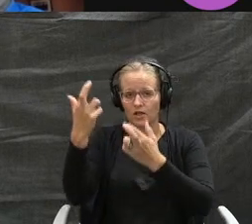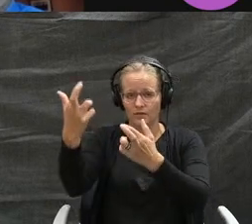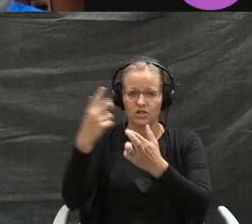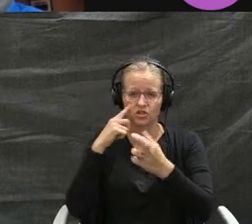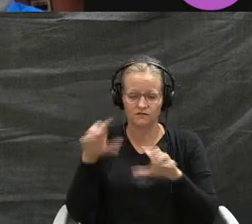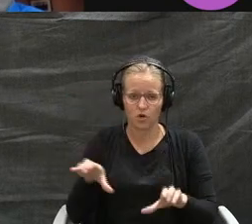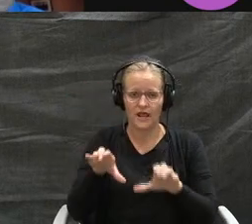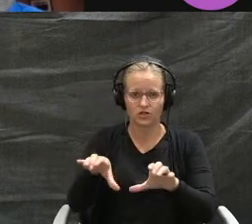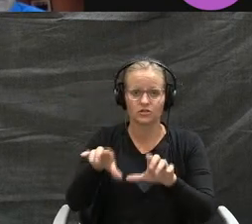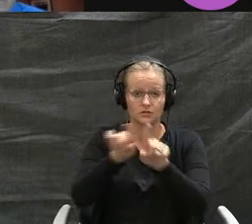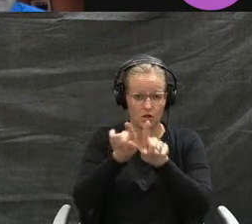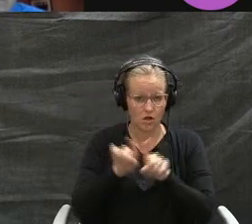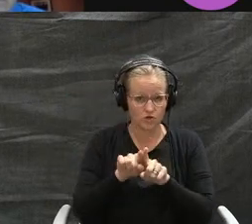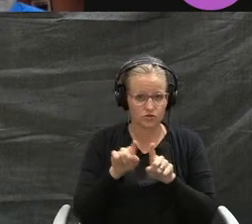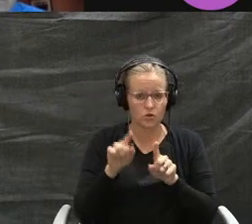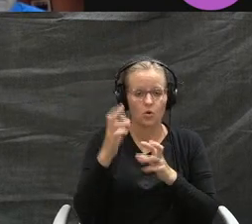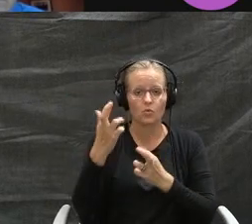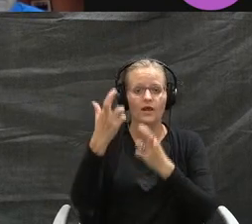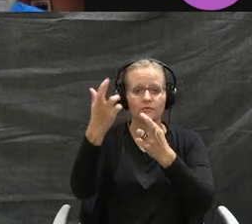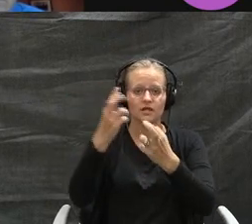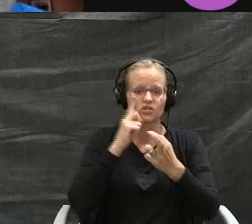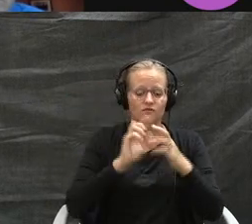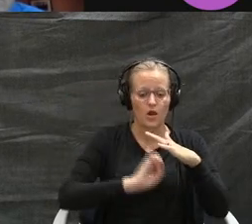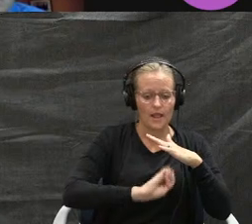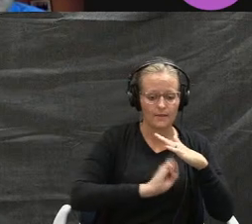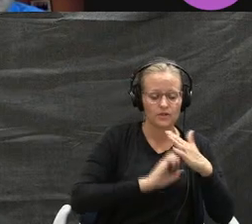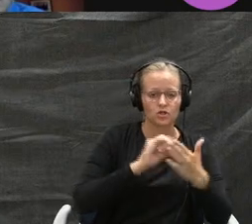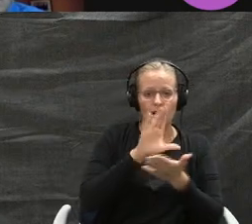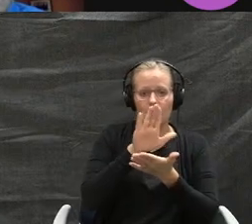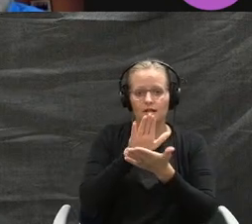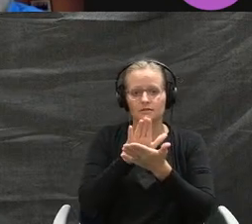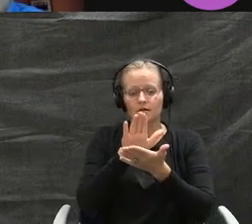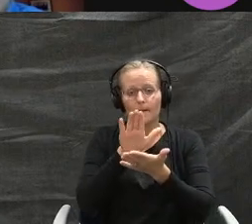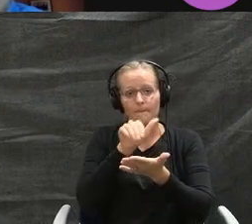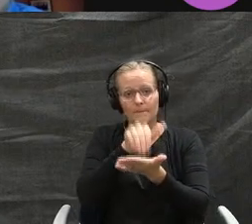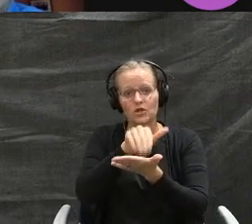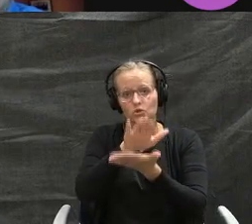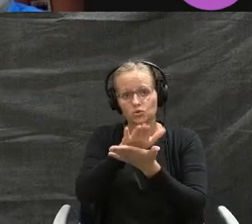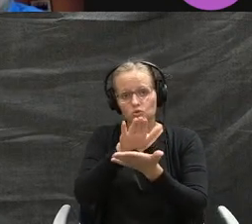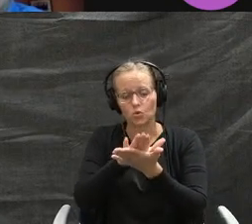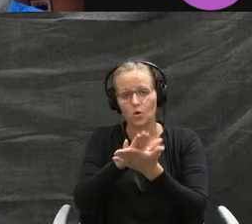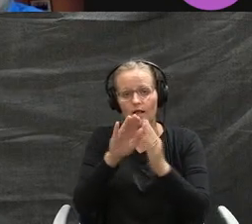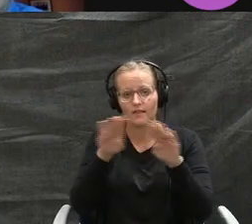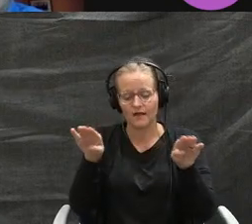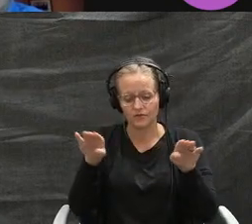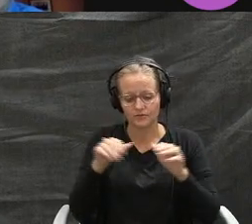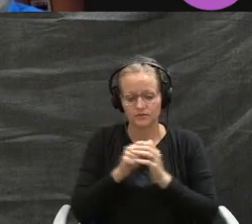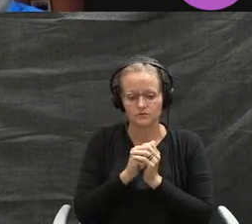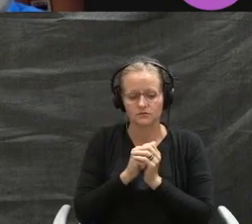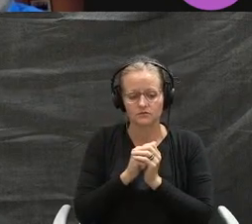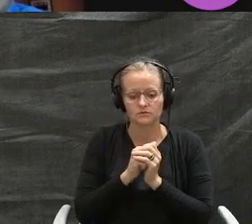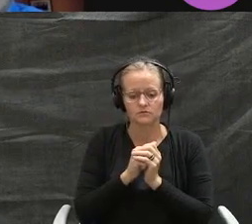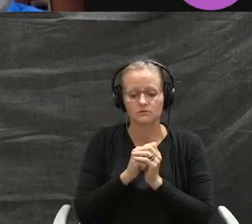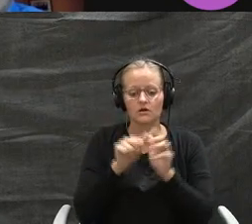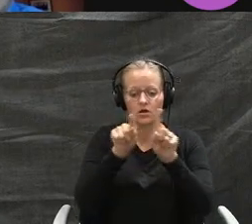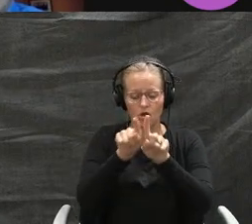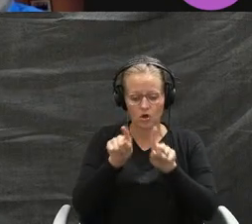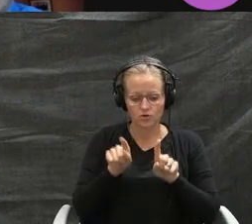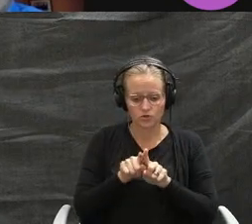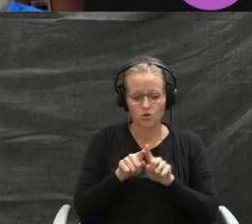the elementary and middle school level. The next bullet is to evaluate the curriculum, review Paula